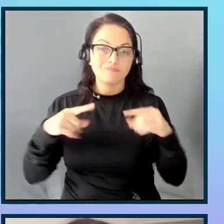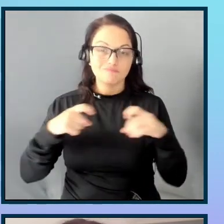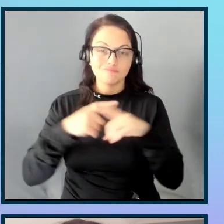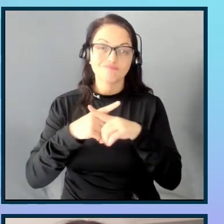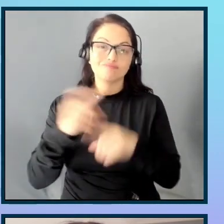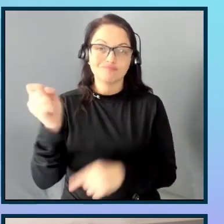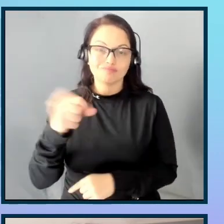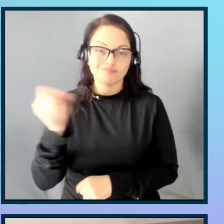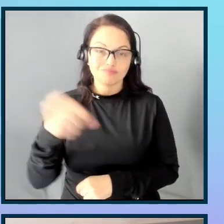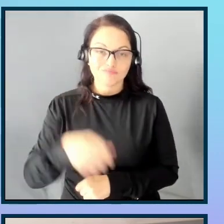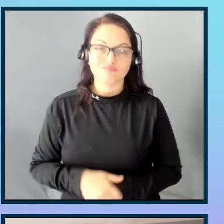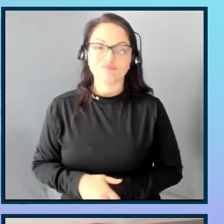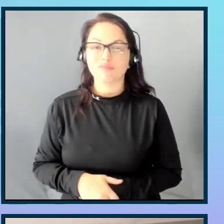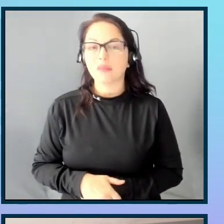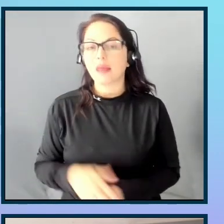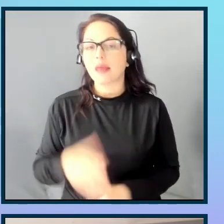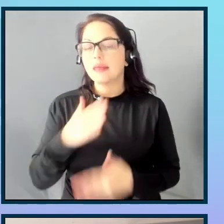There's some areas that need to be improved.